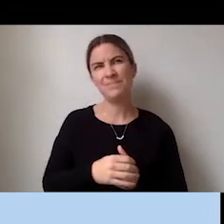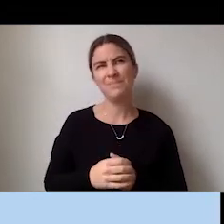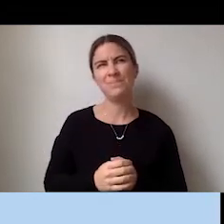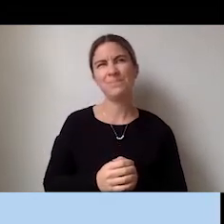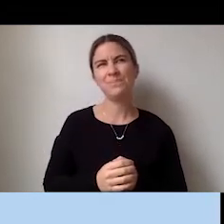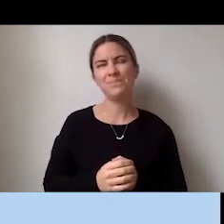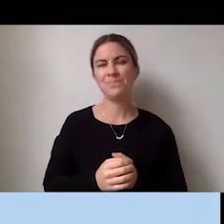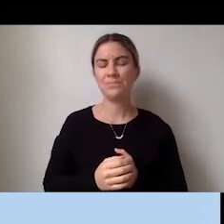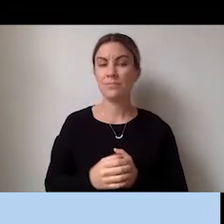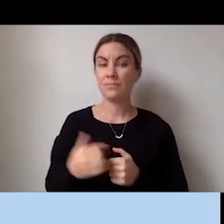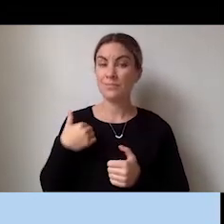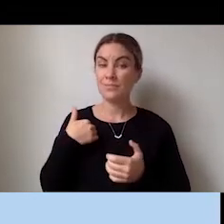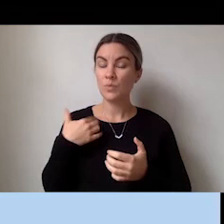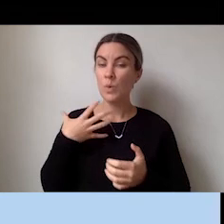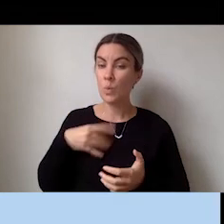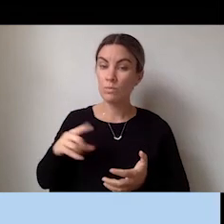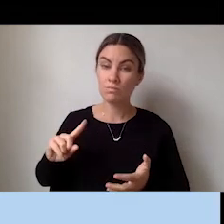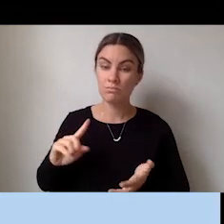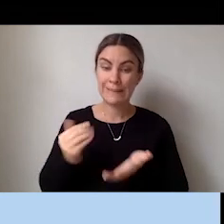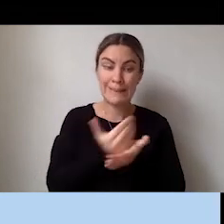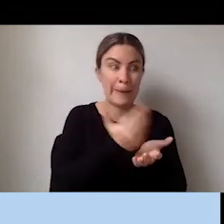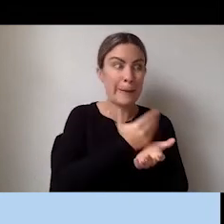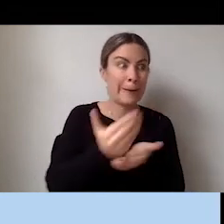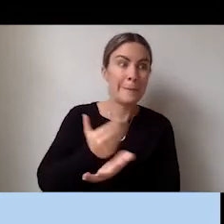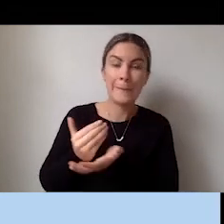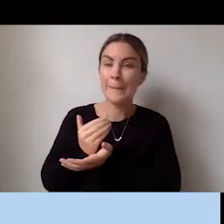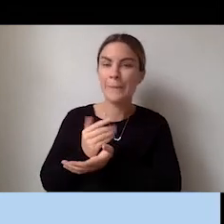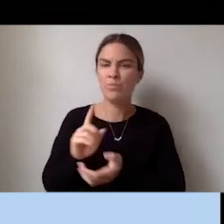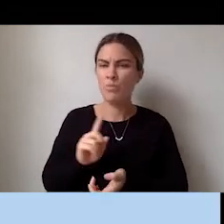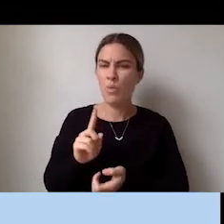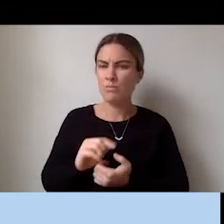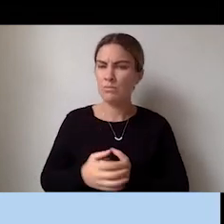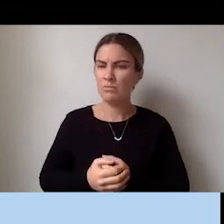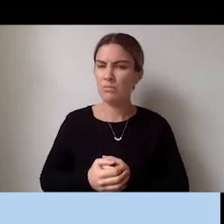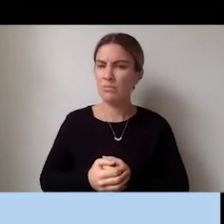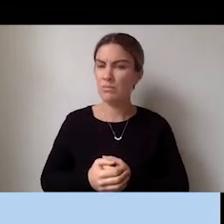Because it doesn't all suck. Like, what we have is - there is heaps of things about the ways that we -